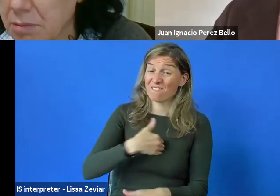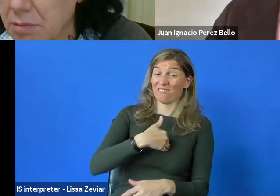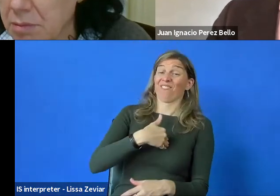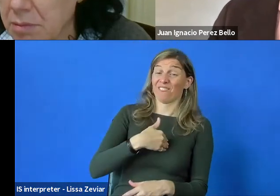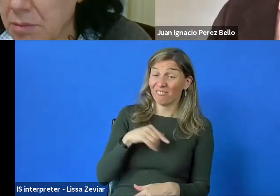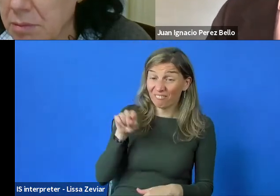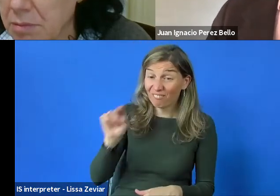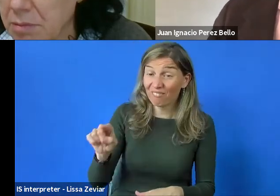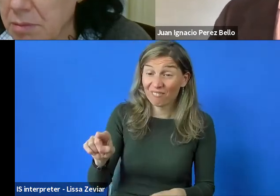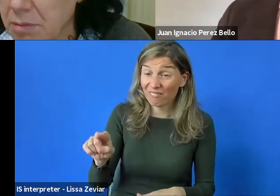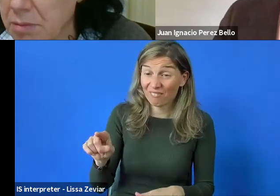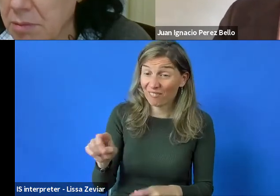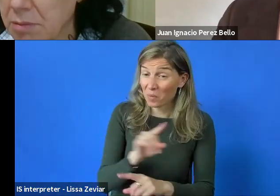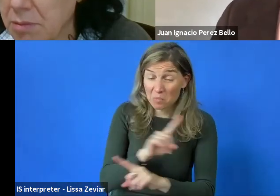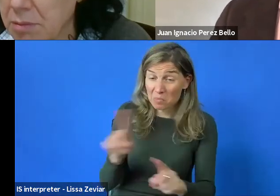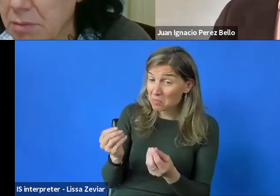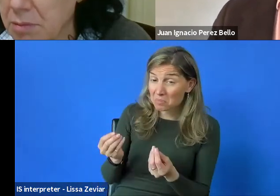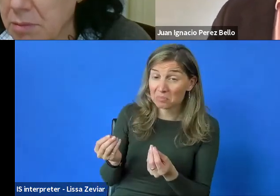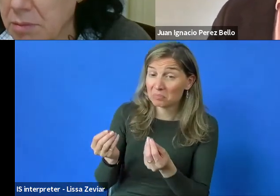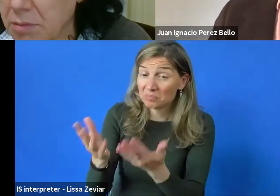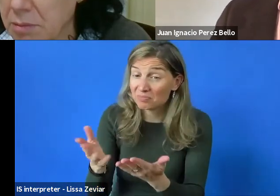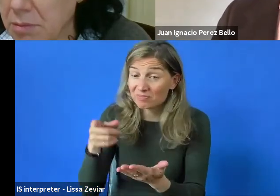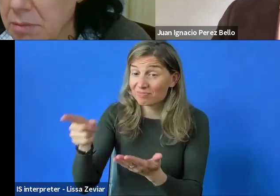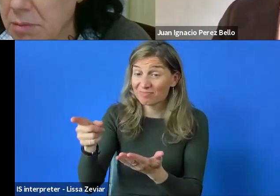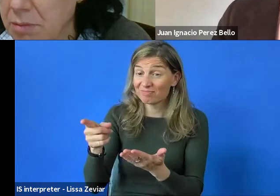The committee found violations of rights to equality